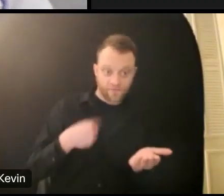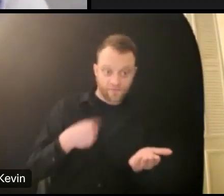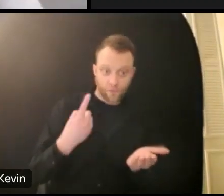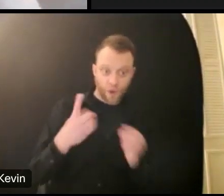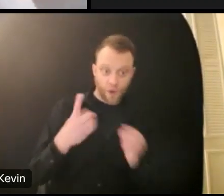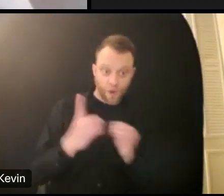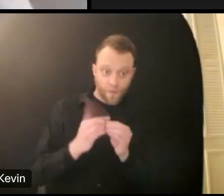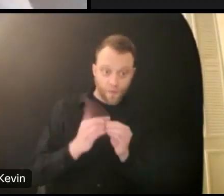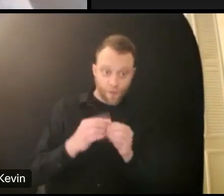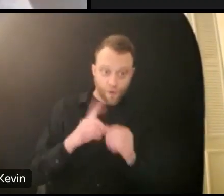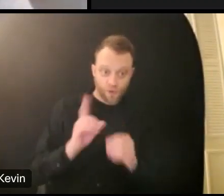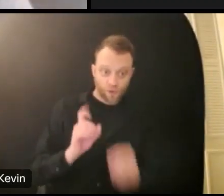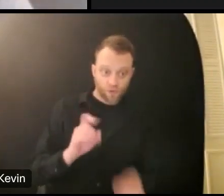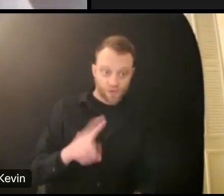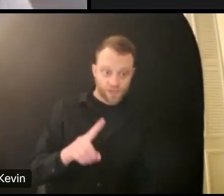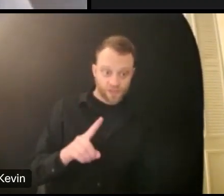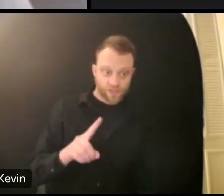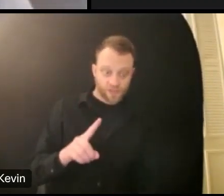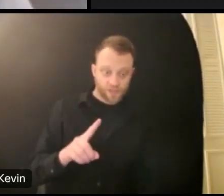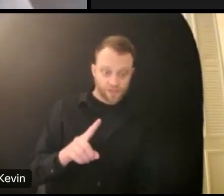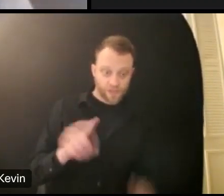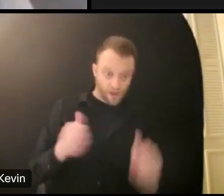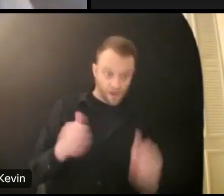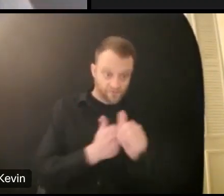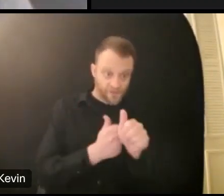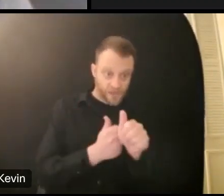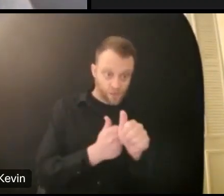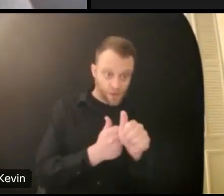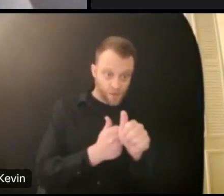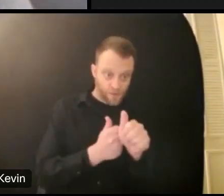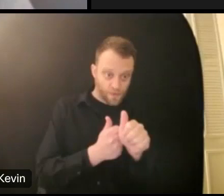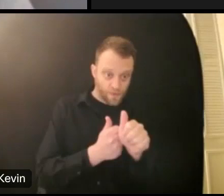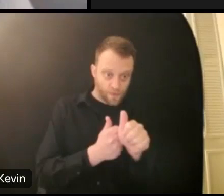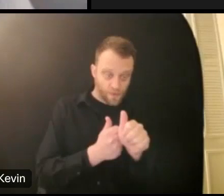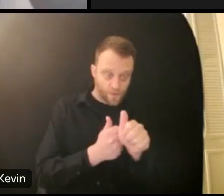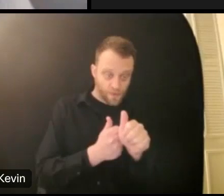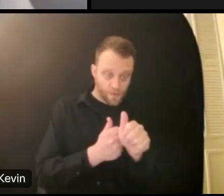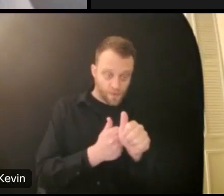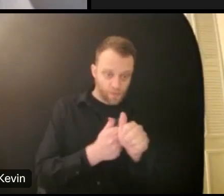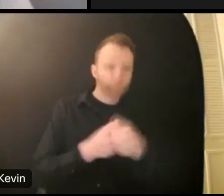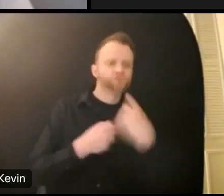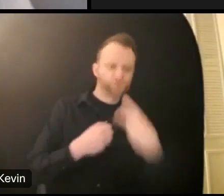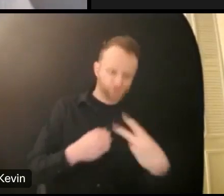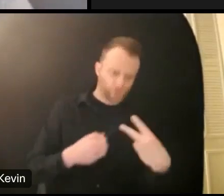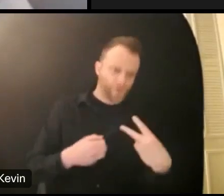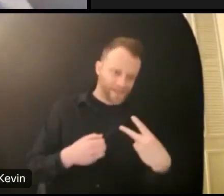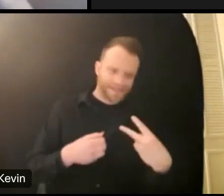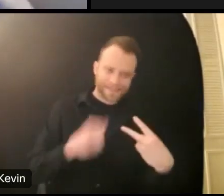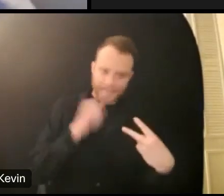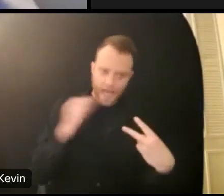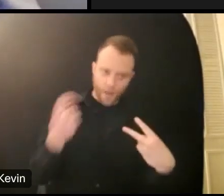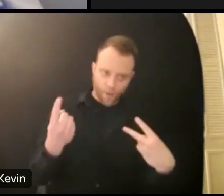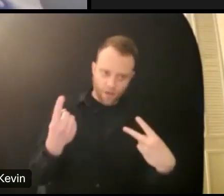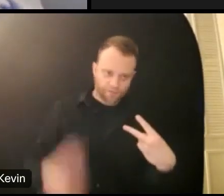(Campbell) ... and actually it's funny, because, well two things. So the DC One card that we got